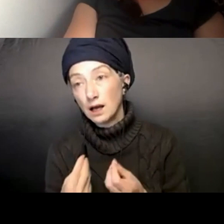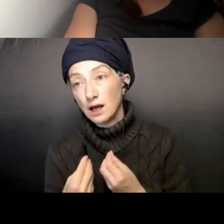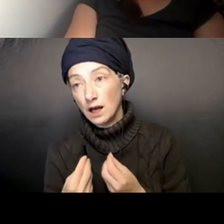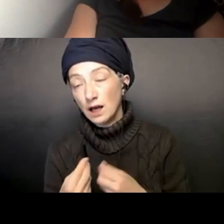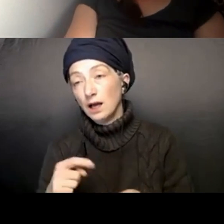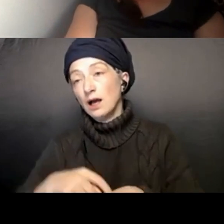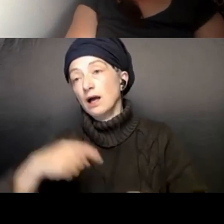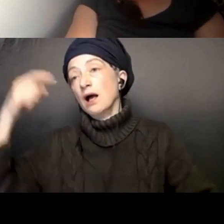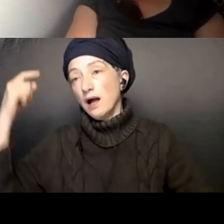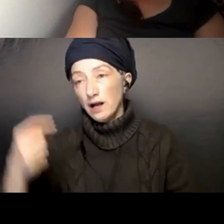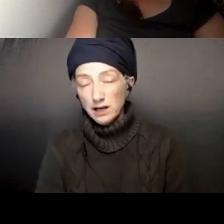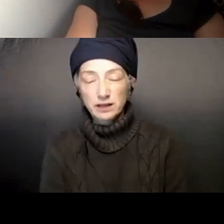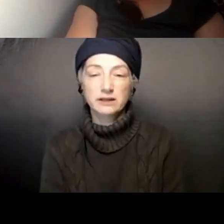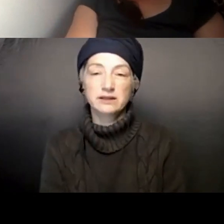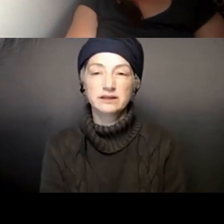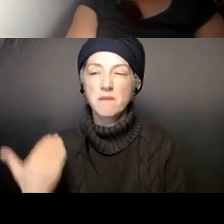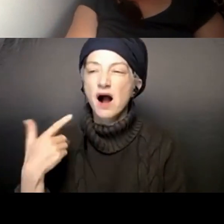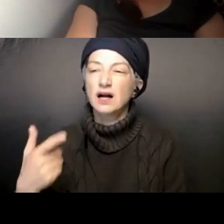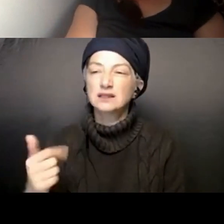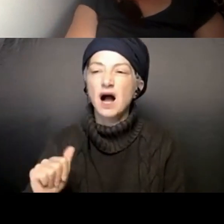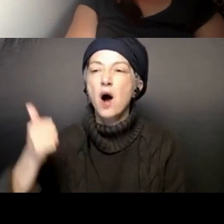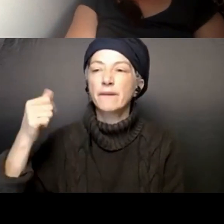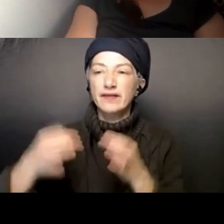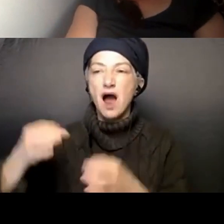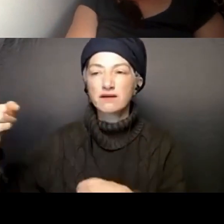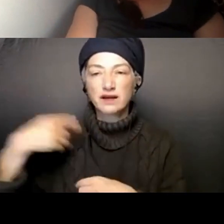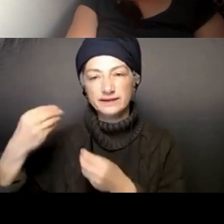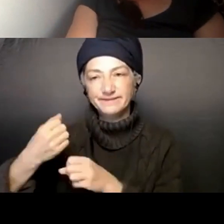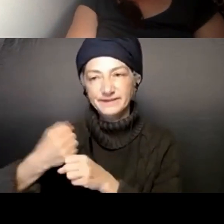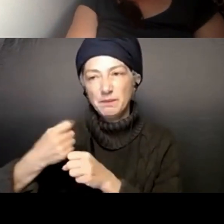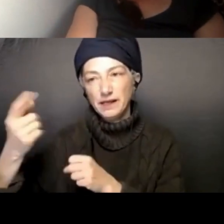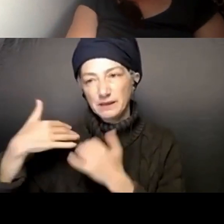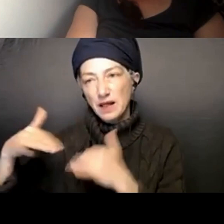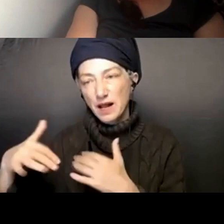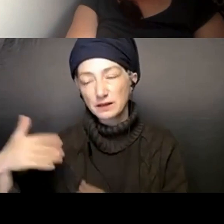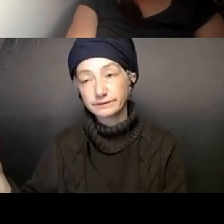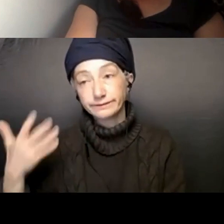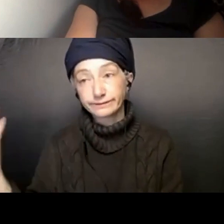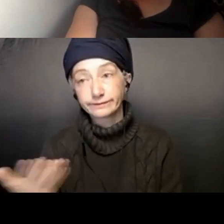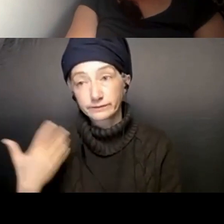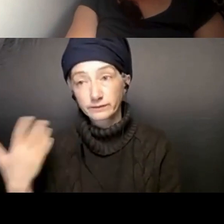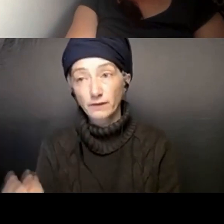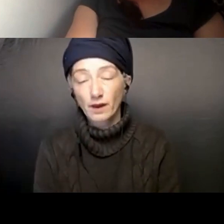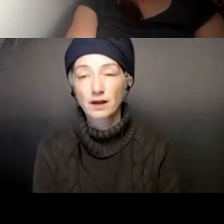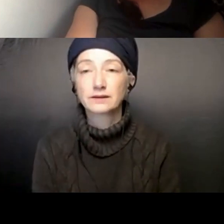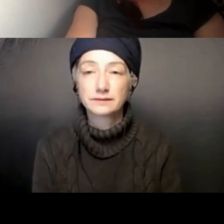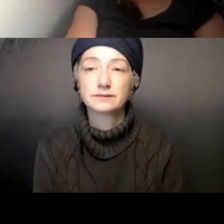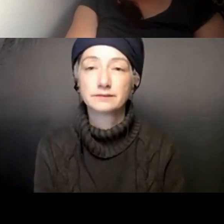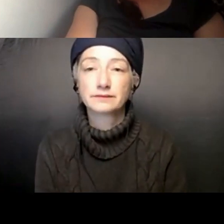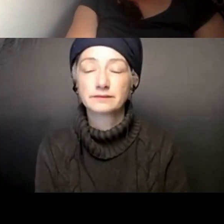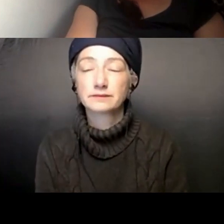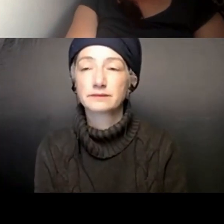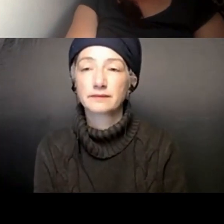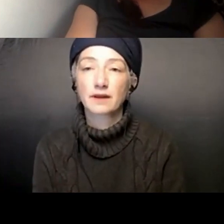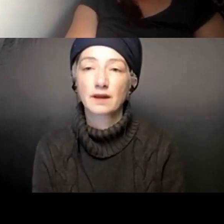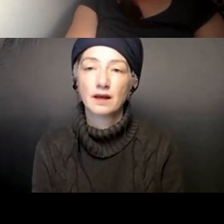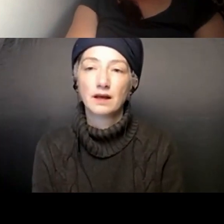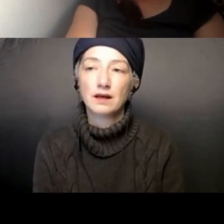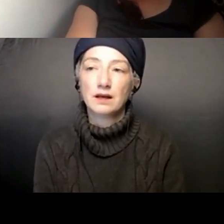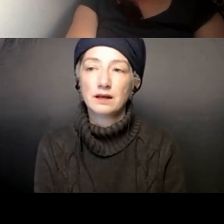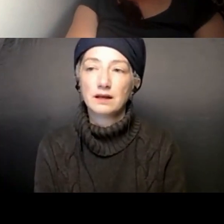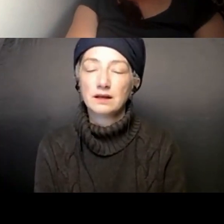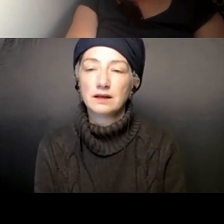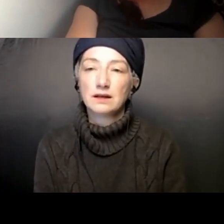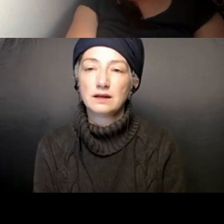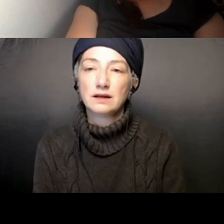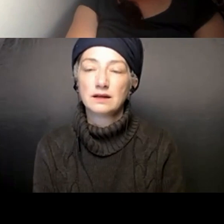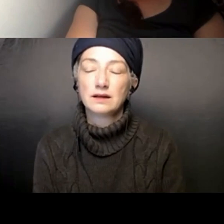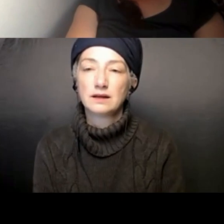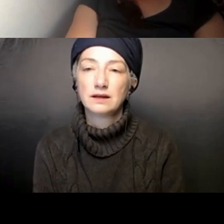with the main theater that we worked at. But also now that we are looking at like different options.